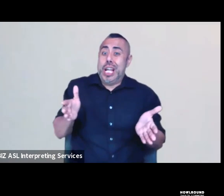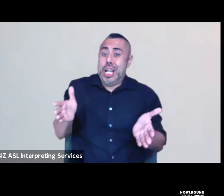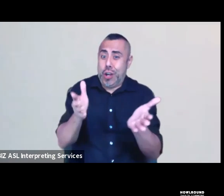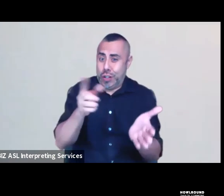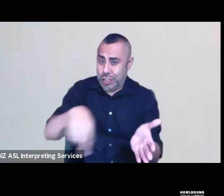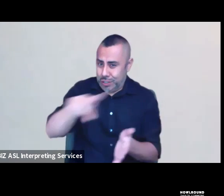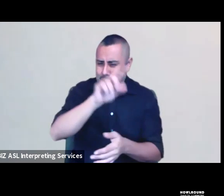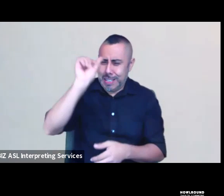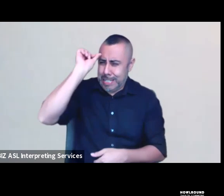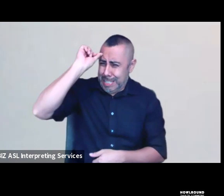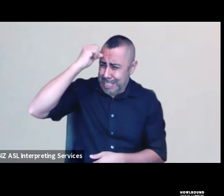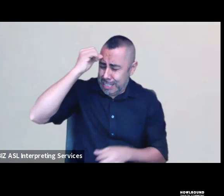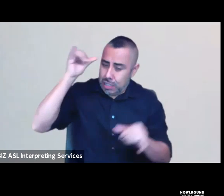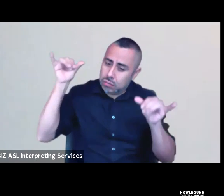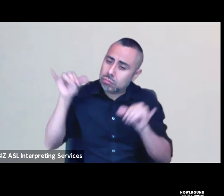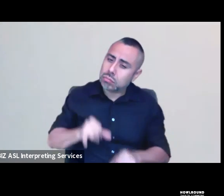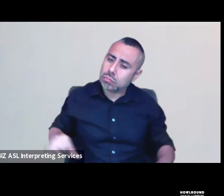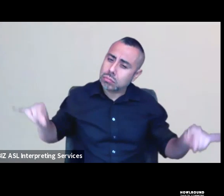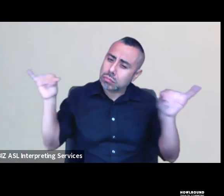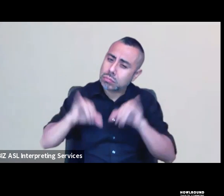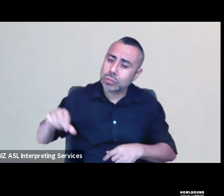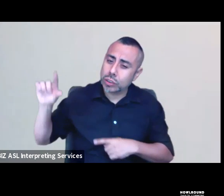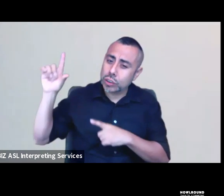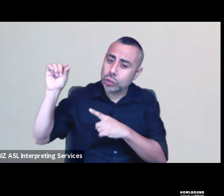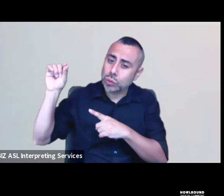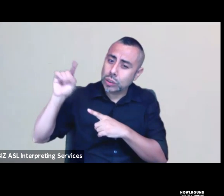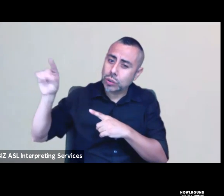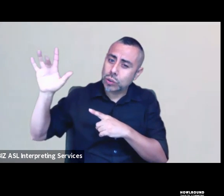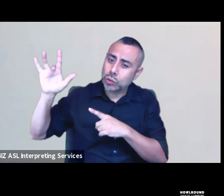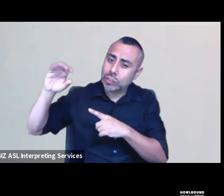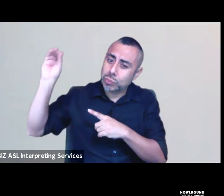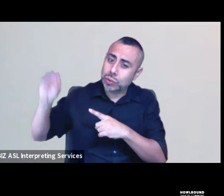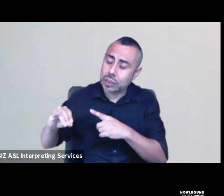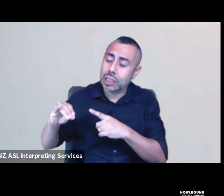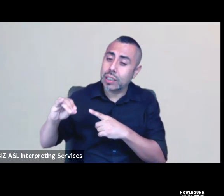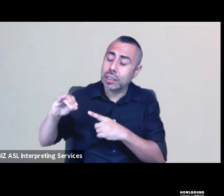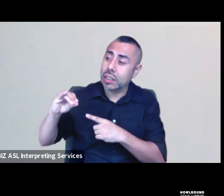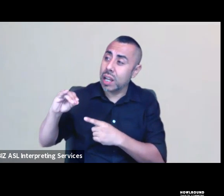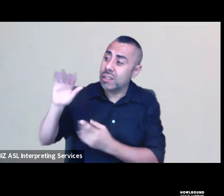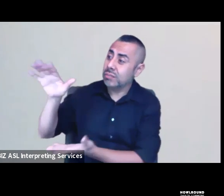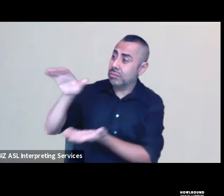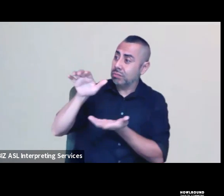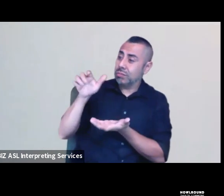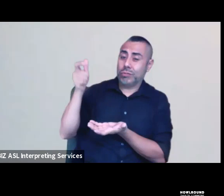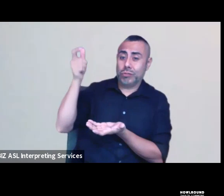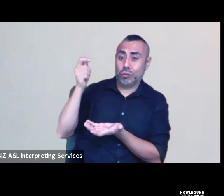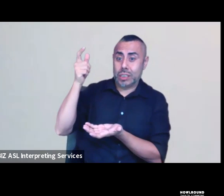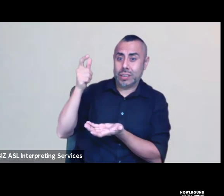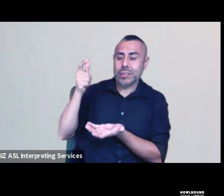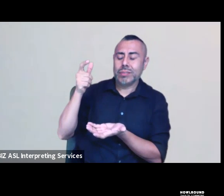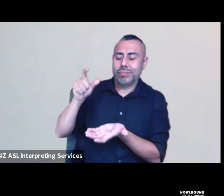of any income that they receive from a grant or fellowship to cover federal, state, and local tax.